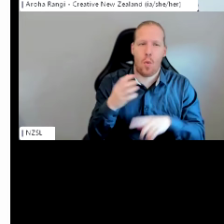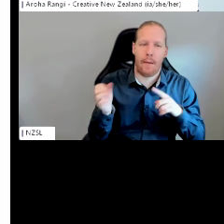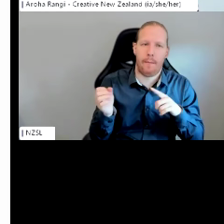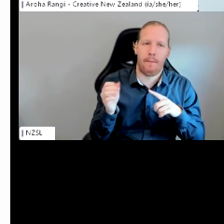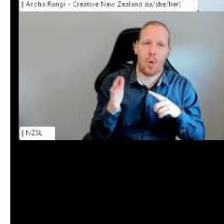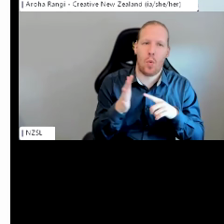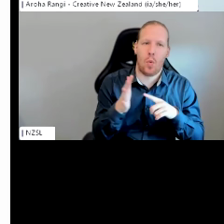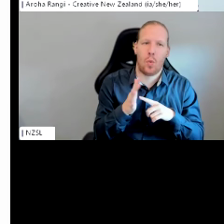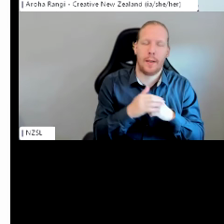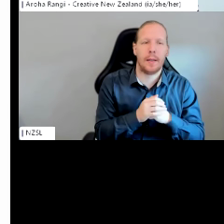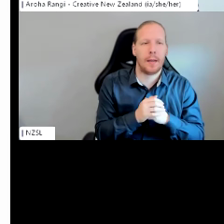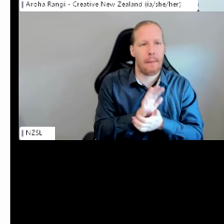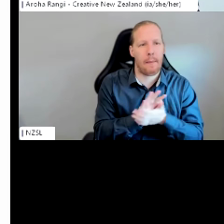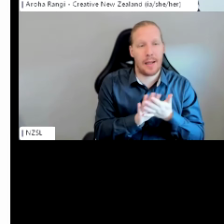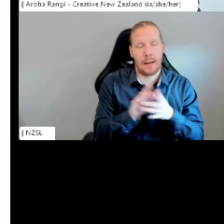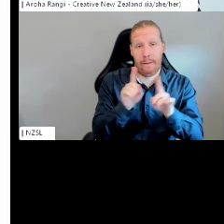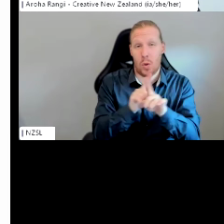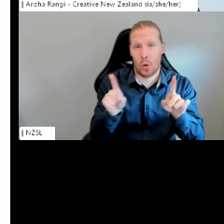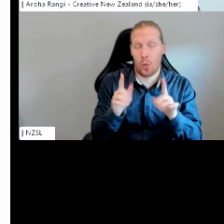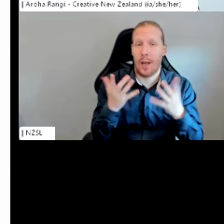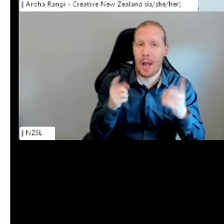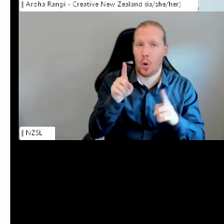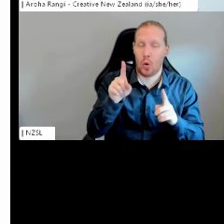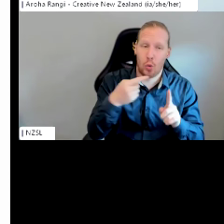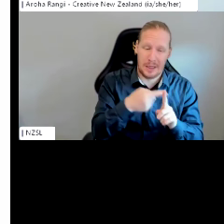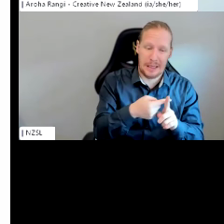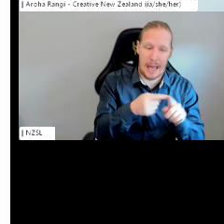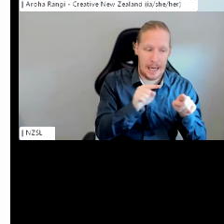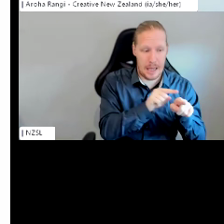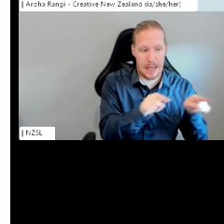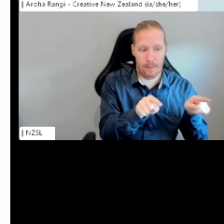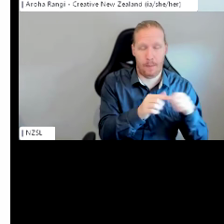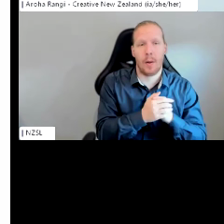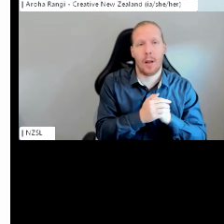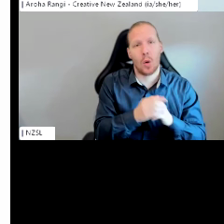talk to people, the way in which we target them, the way in which we persuade them becomes more